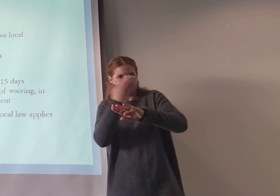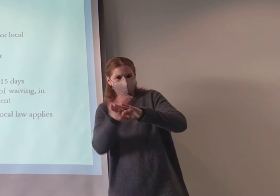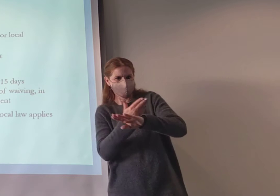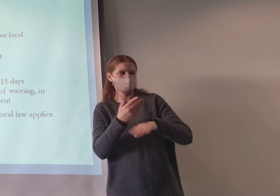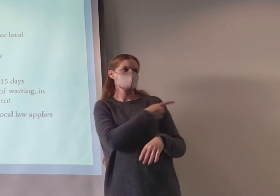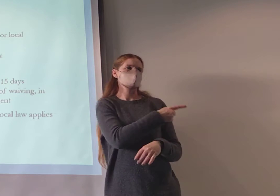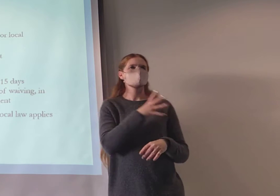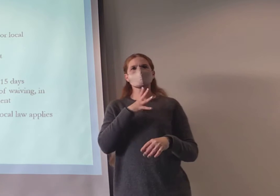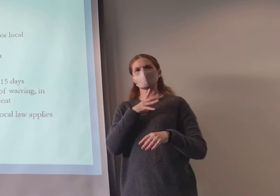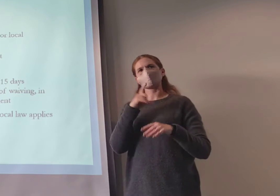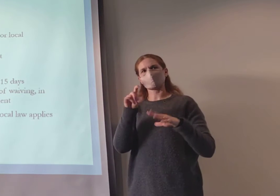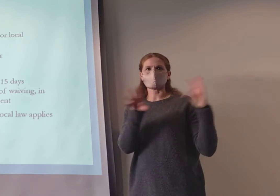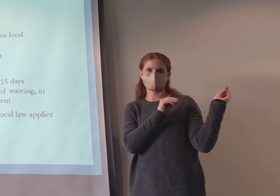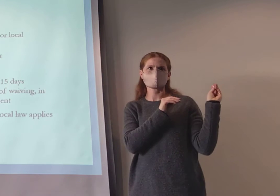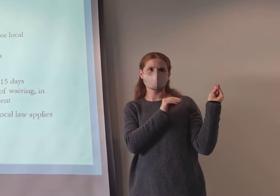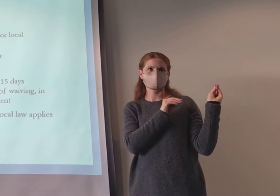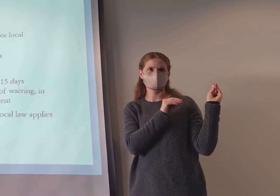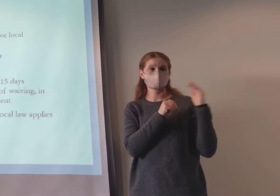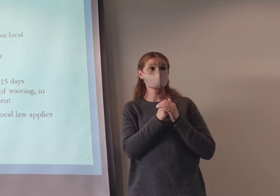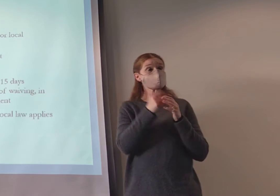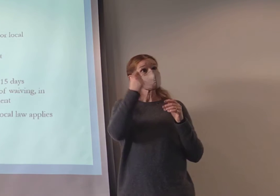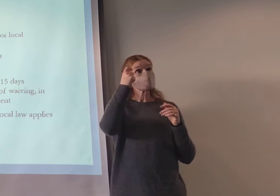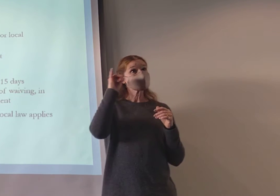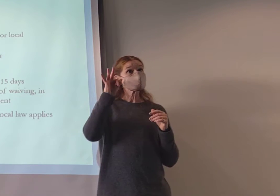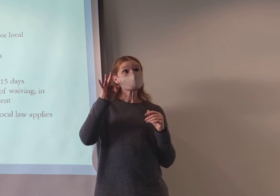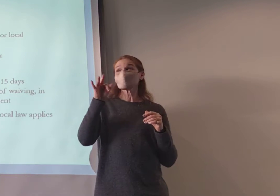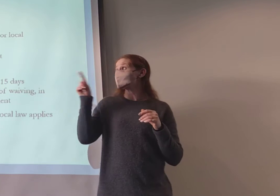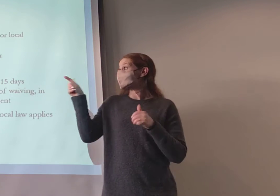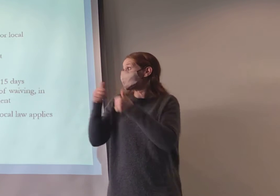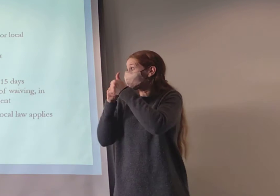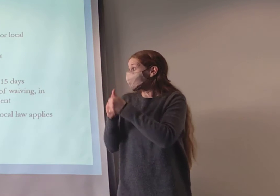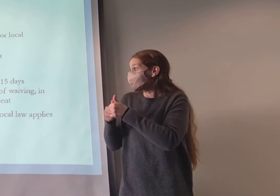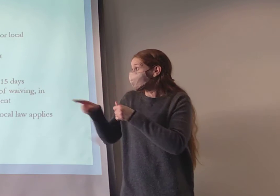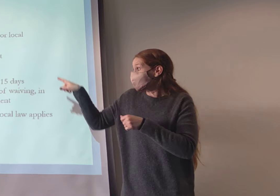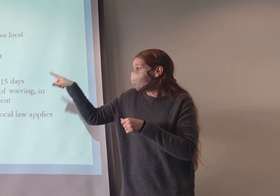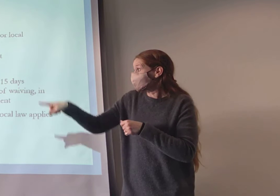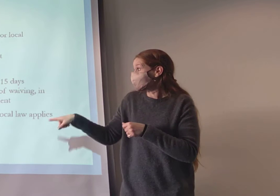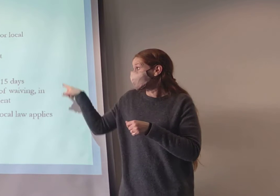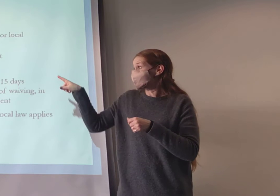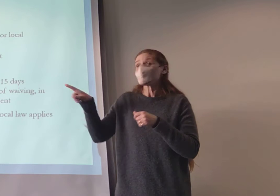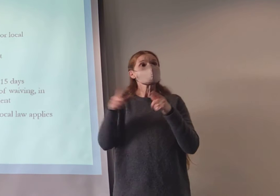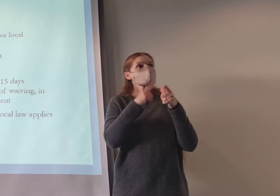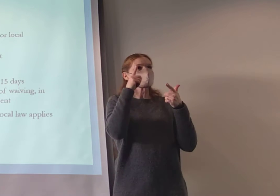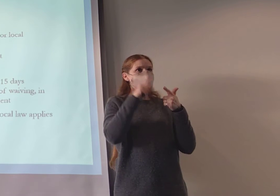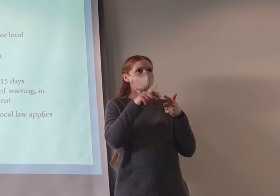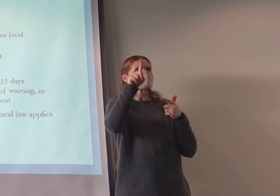landlord has to give them relocation assistance equal to one month's rent.